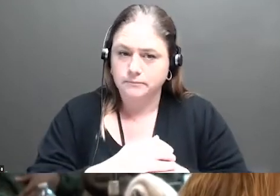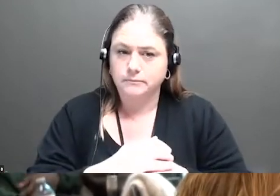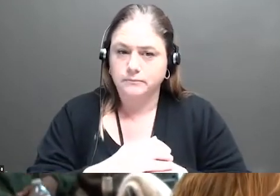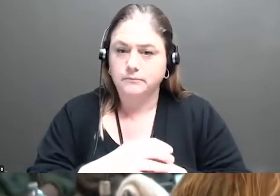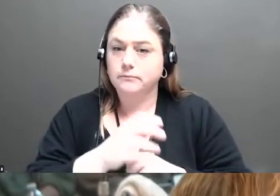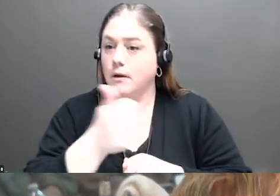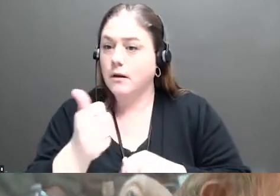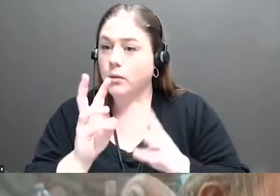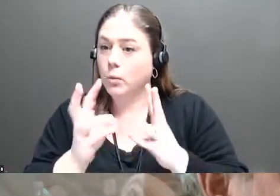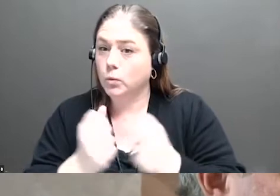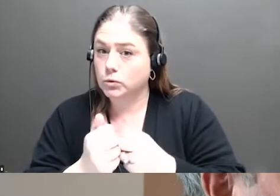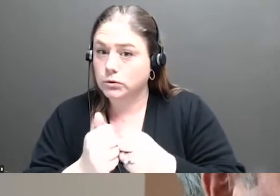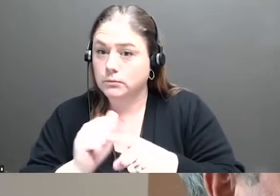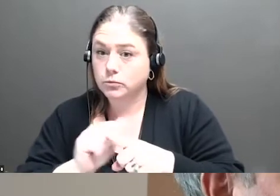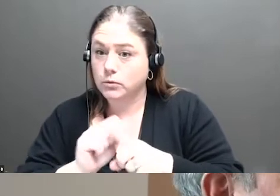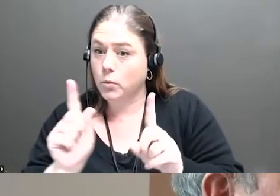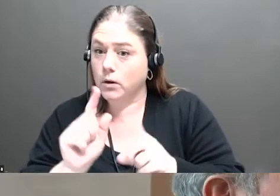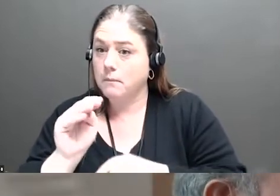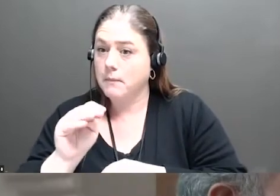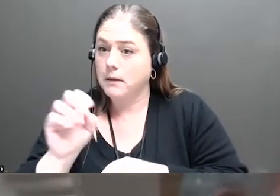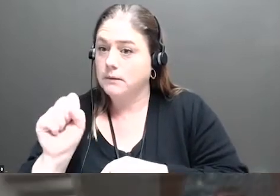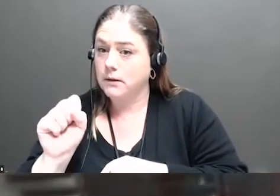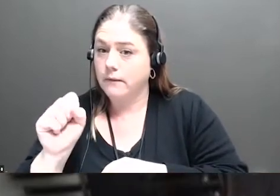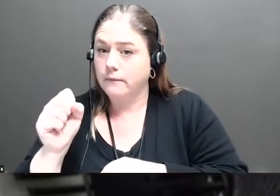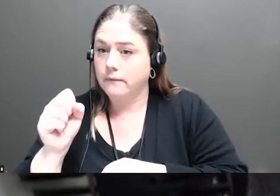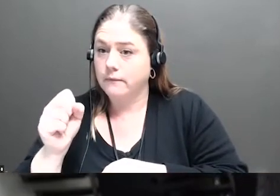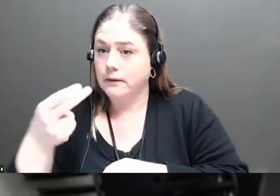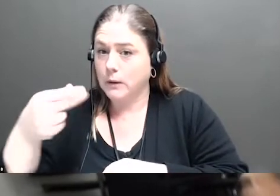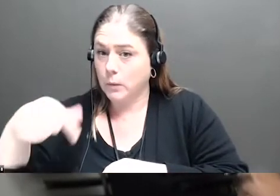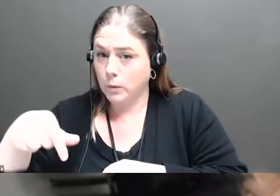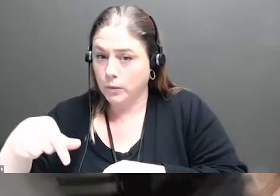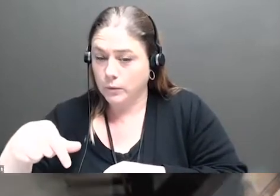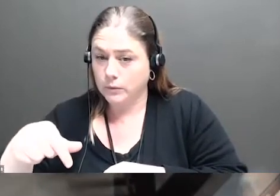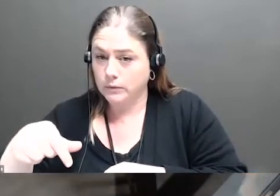at Microsoft Headquarters. Before fading to black, the montage ends on a clip of a woman